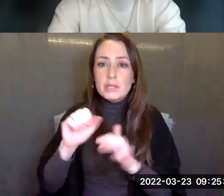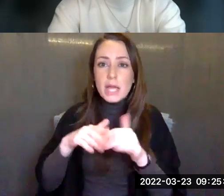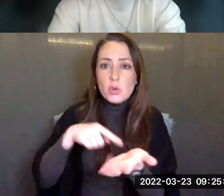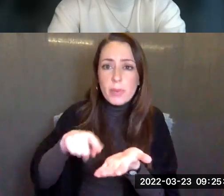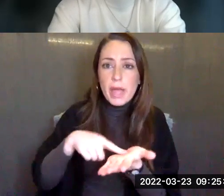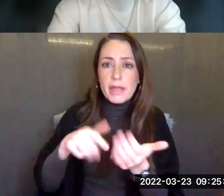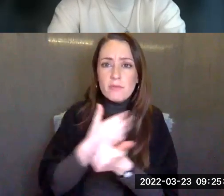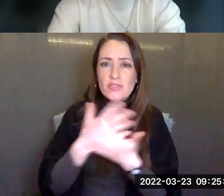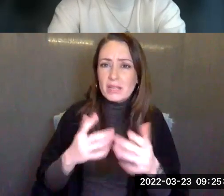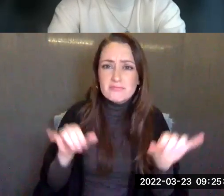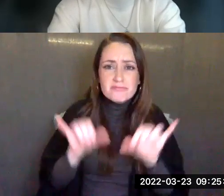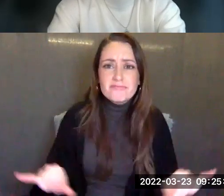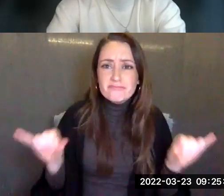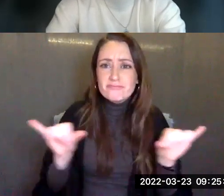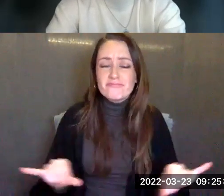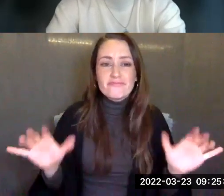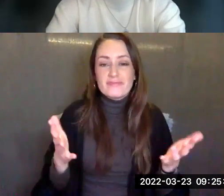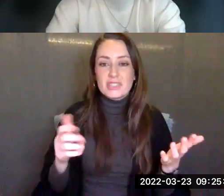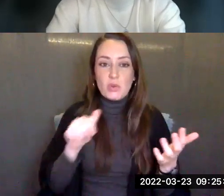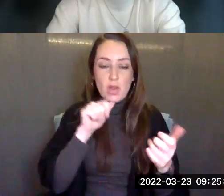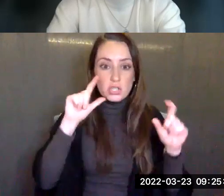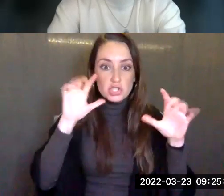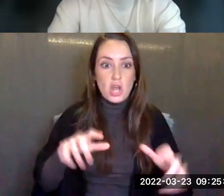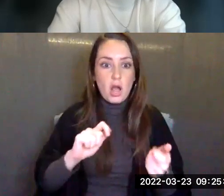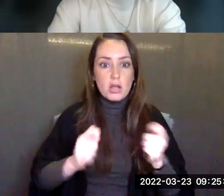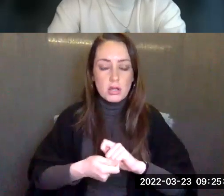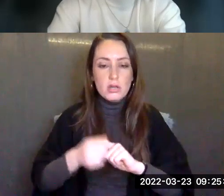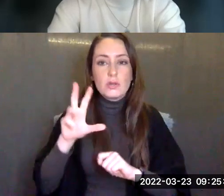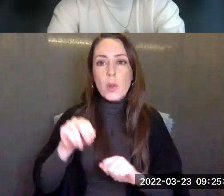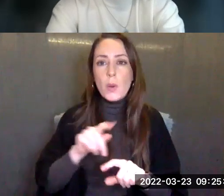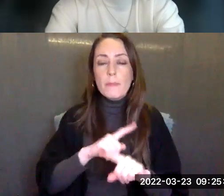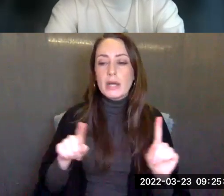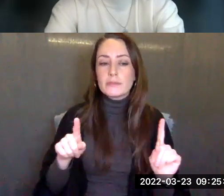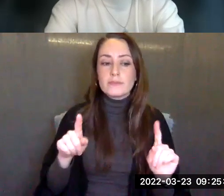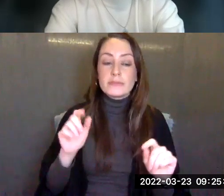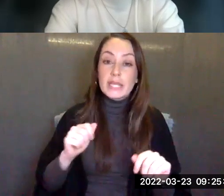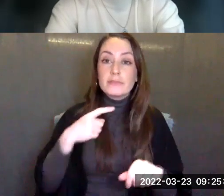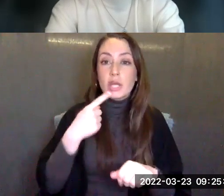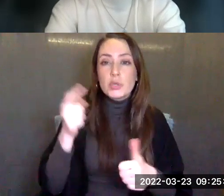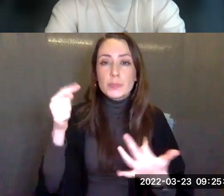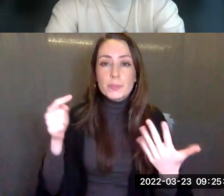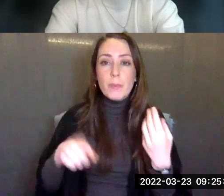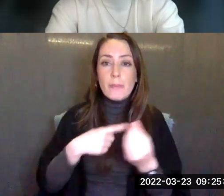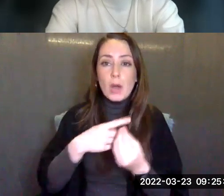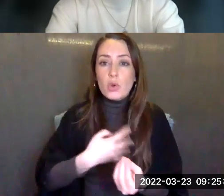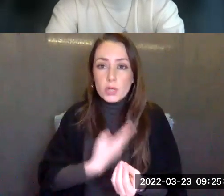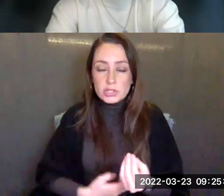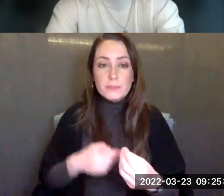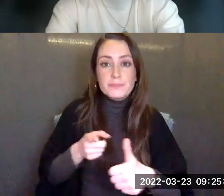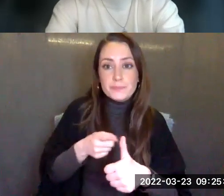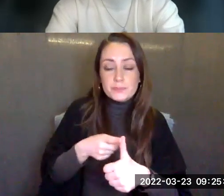But some things I guess, to know about Croatia. So the first main and most important thing to know about creations is sports.